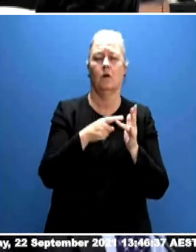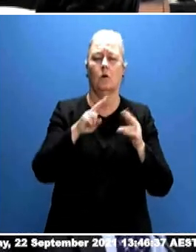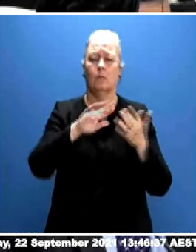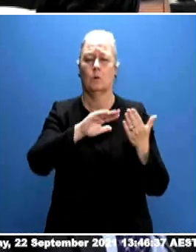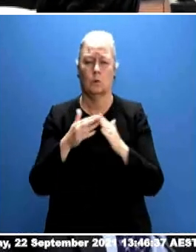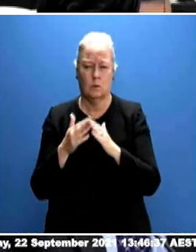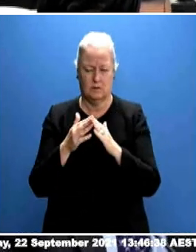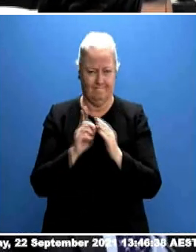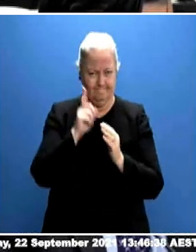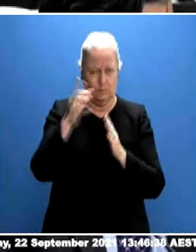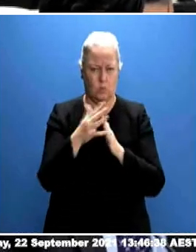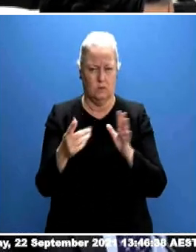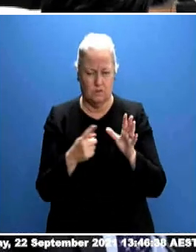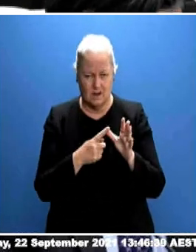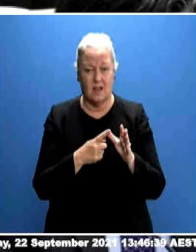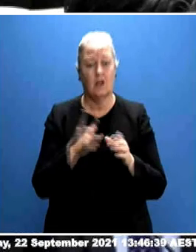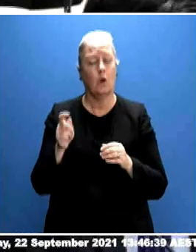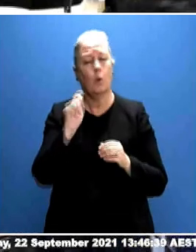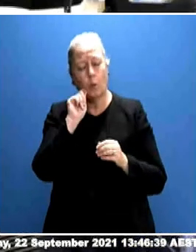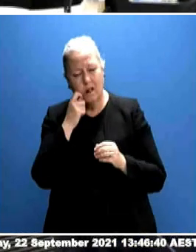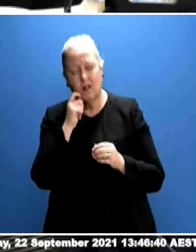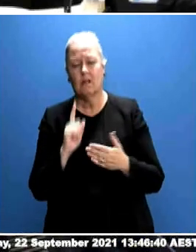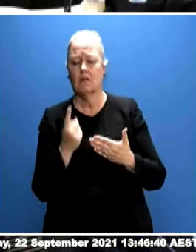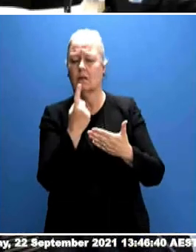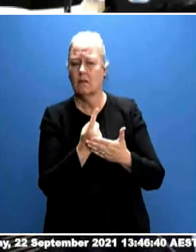Ms Kalders will provide evidence in relation to the operation and